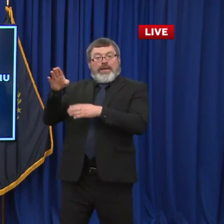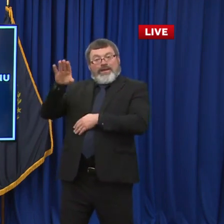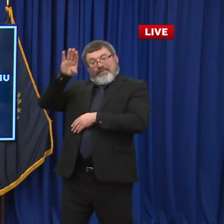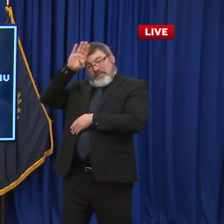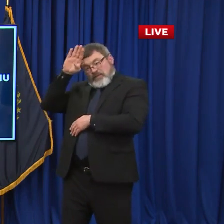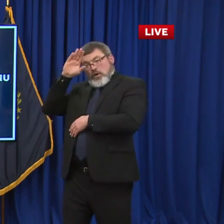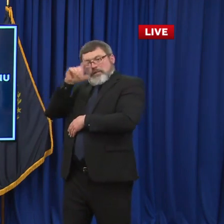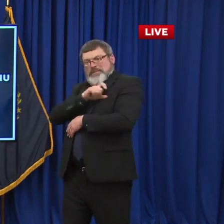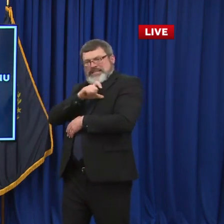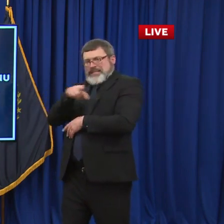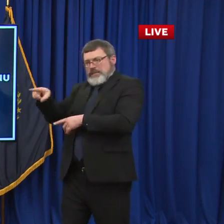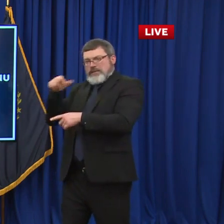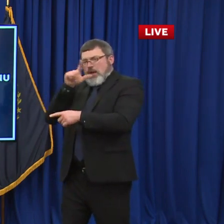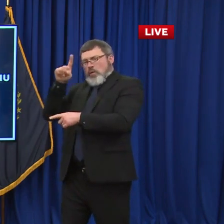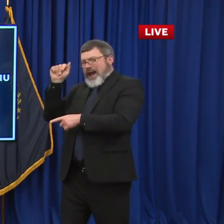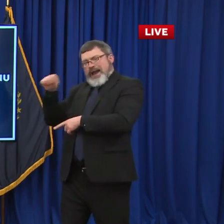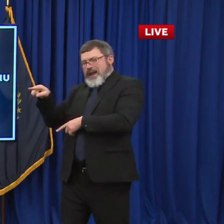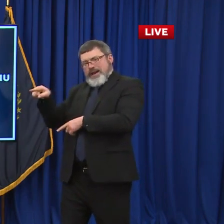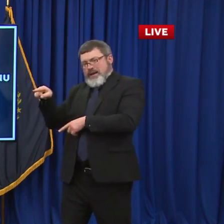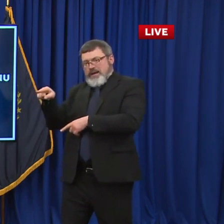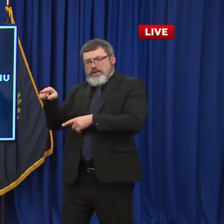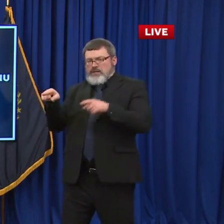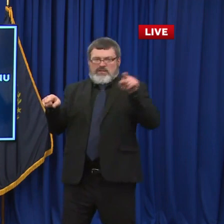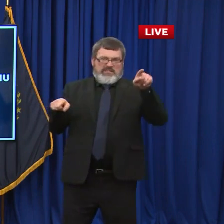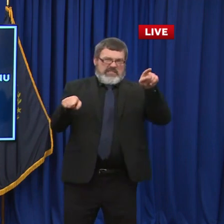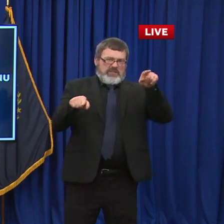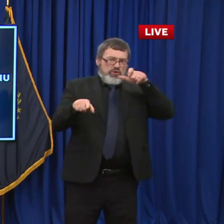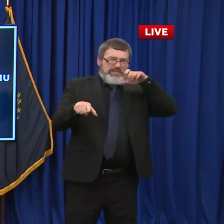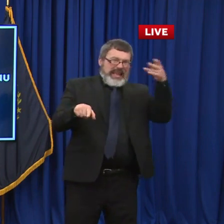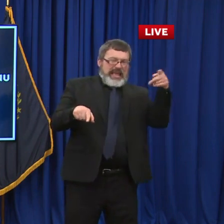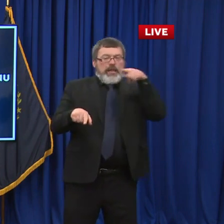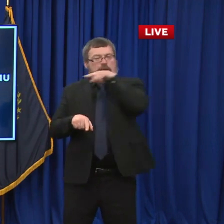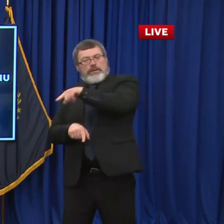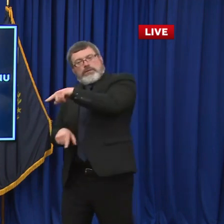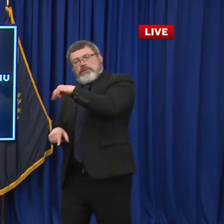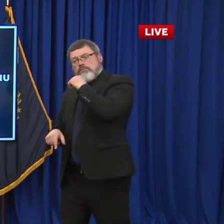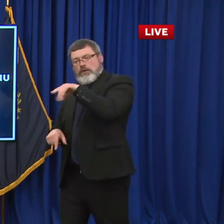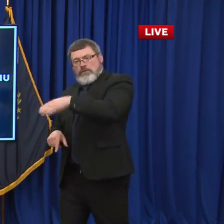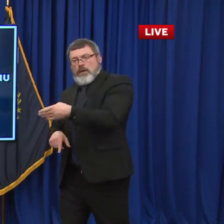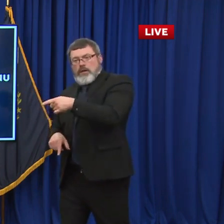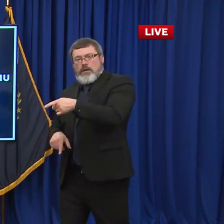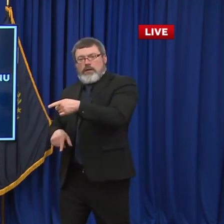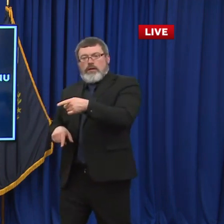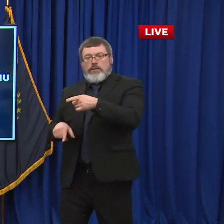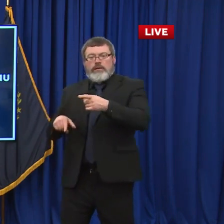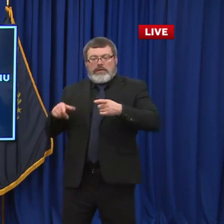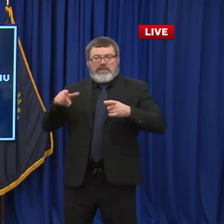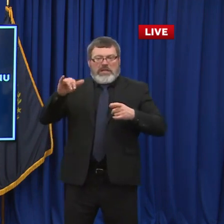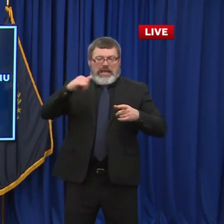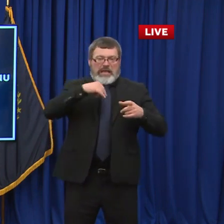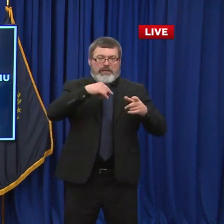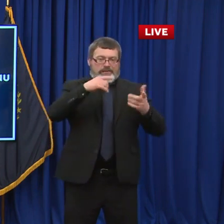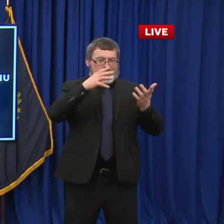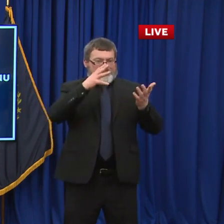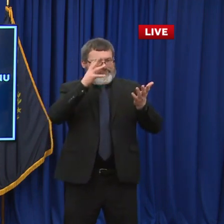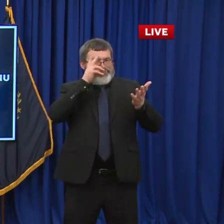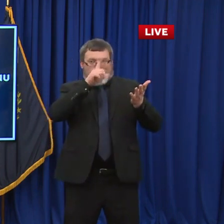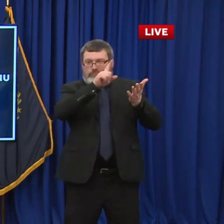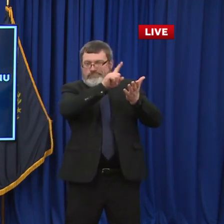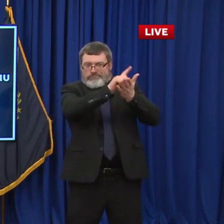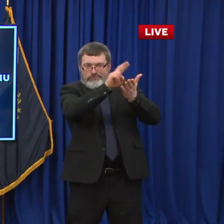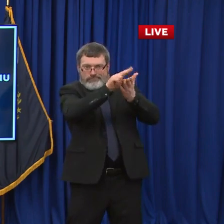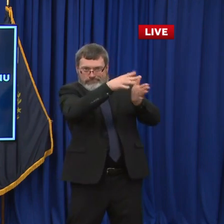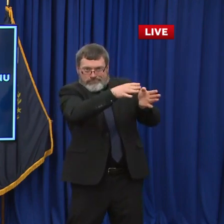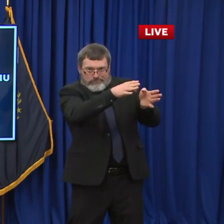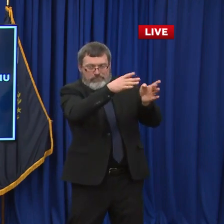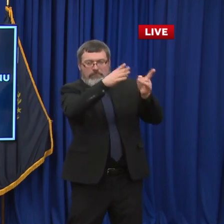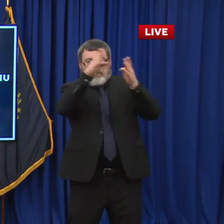AS YOU HEARD THE GOVERNOR DESCRIBE WE’RE GOING TO GET ALLOCATIONS OF VACCINE ON A WEEKLY BASIS AND THAT WILL BE PROVIDED TO THOSE GROUPS AS QUICKLY AS POSSIBLE AND WE ARE